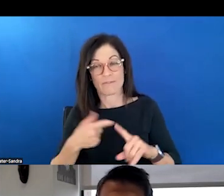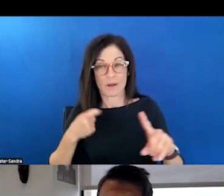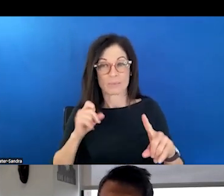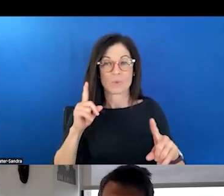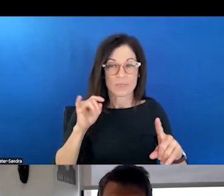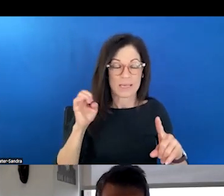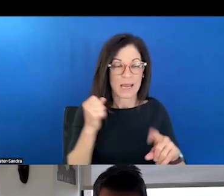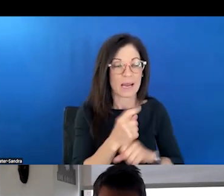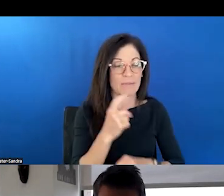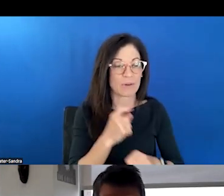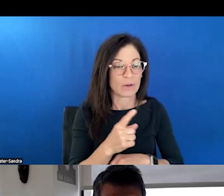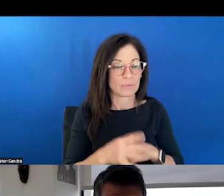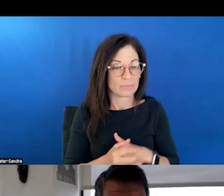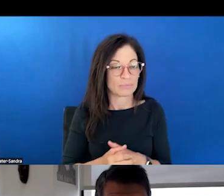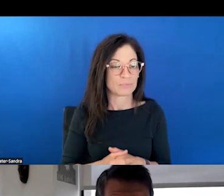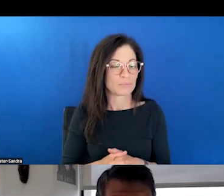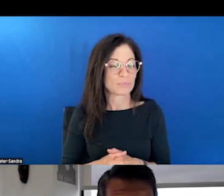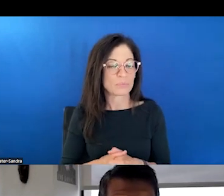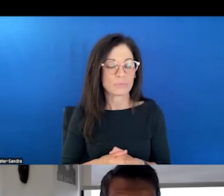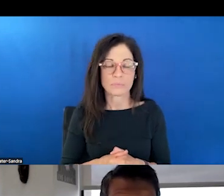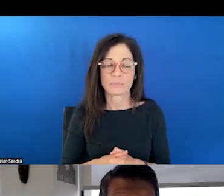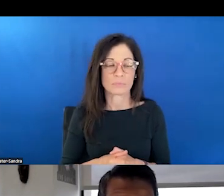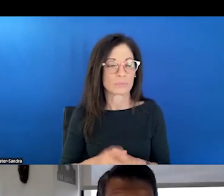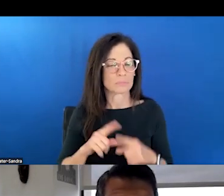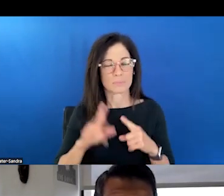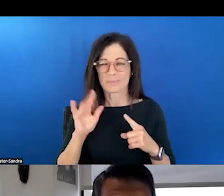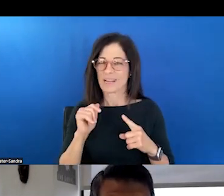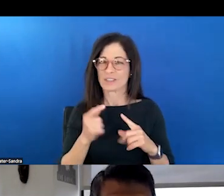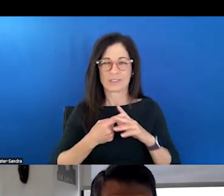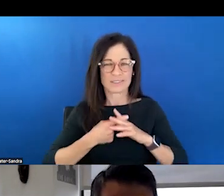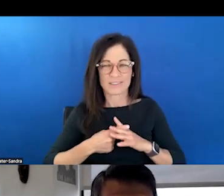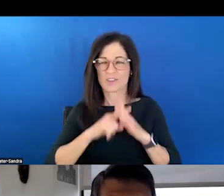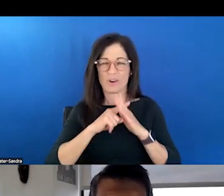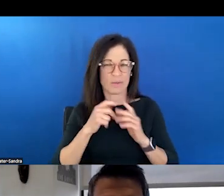BUT THAT IS JUST THE BEGINNING OF THE PROBLEM. THAT IS WHAT WE SEE AT THE TIP OF THE ICEBERG.